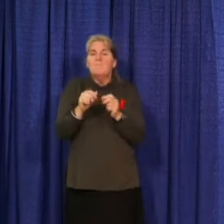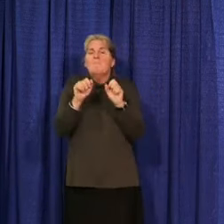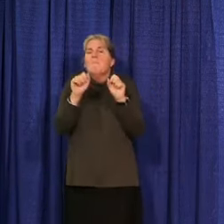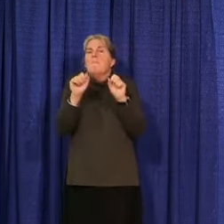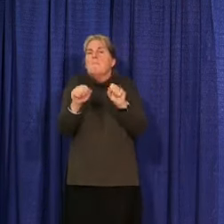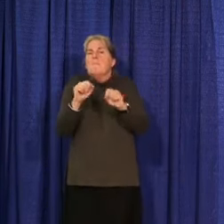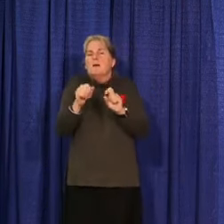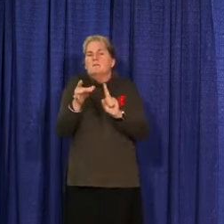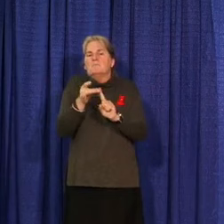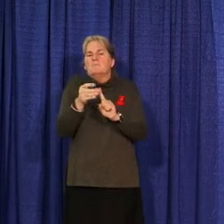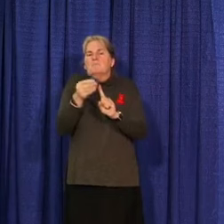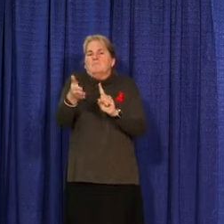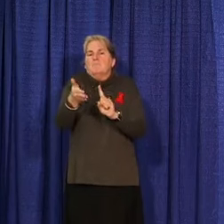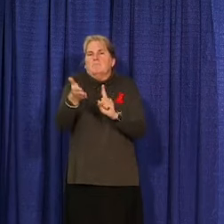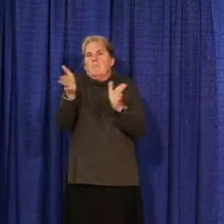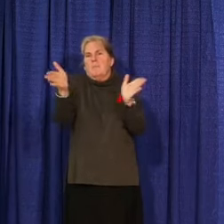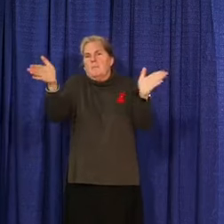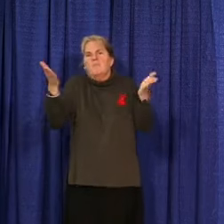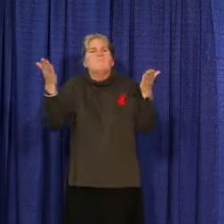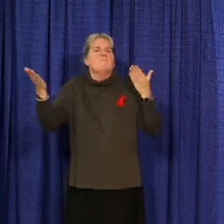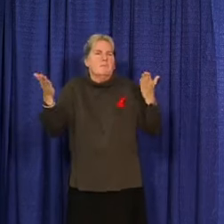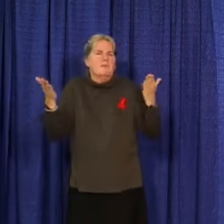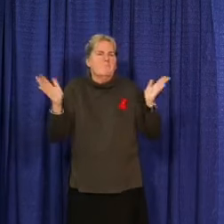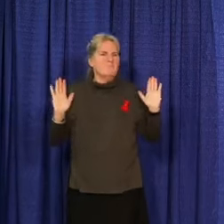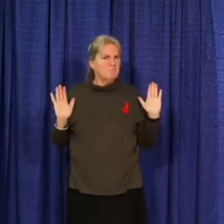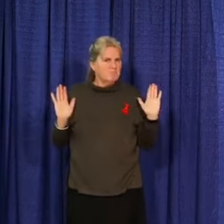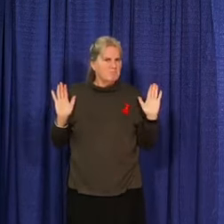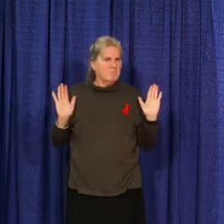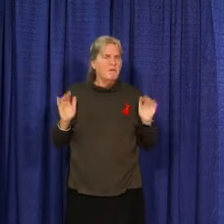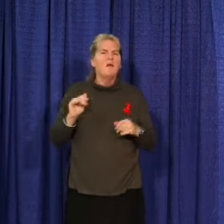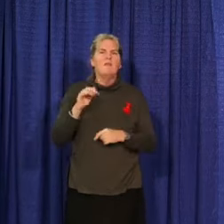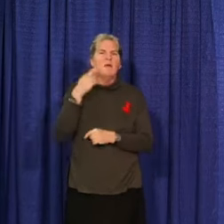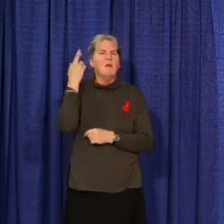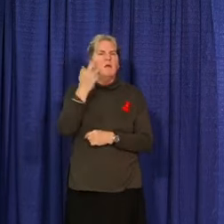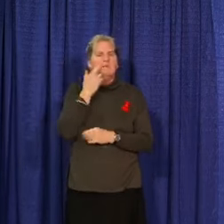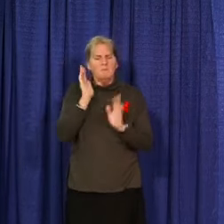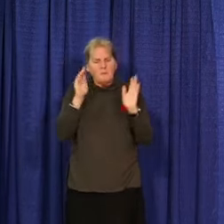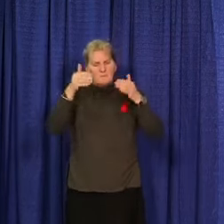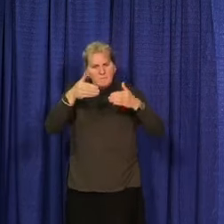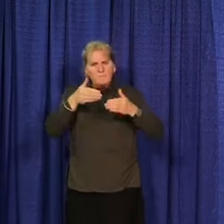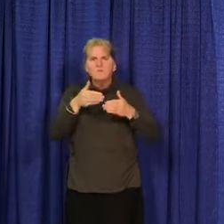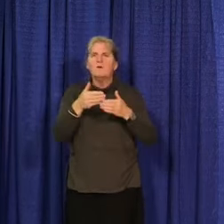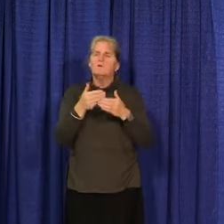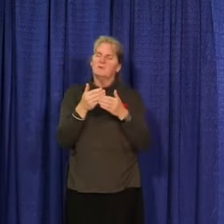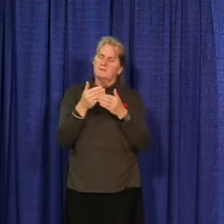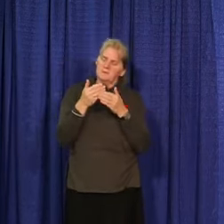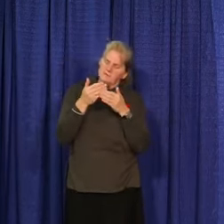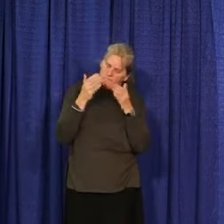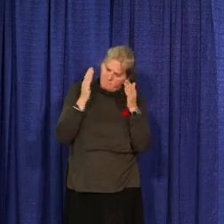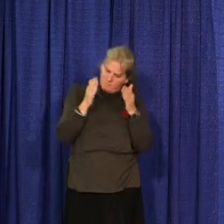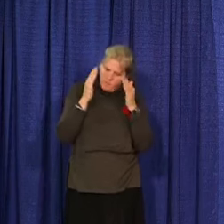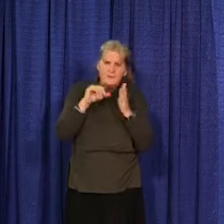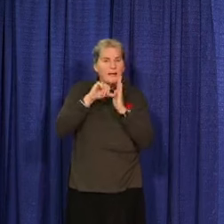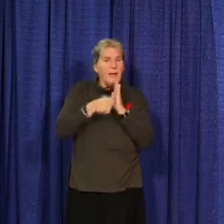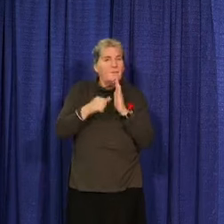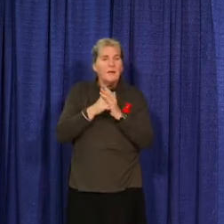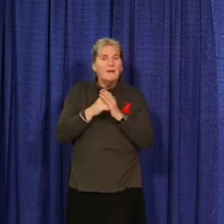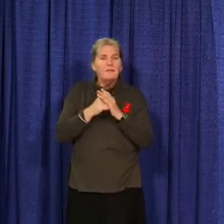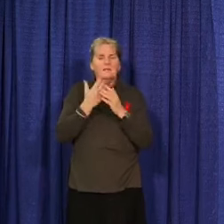location where there may have been exposure to members of the public. That is also why we focus and stress the Safe Six so much.